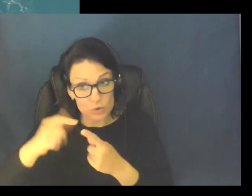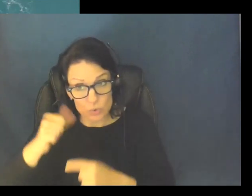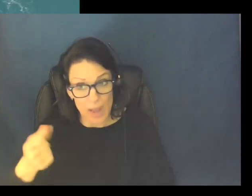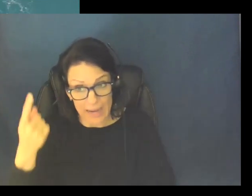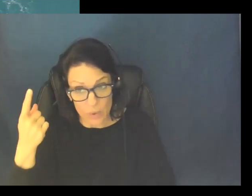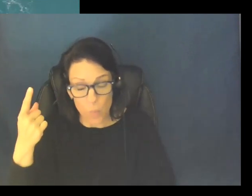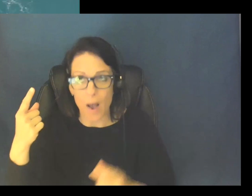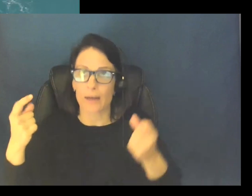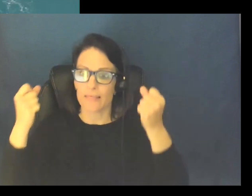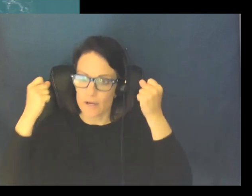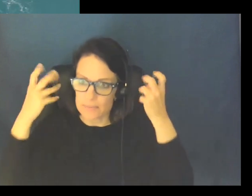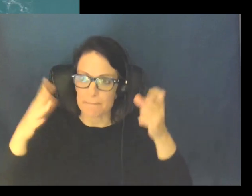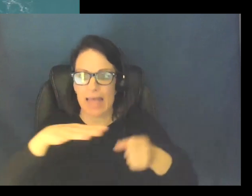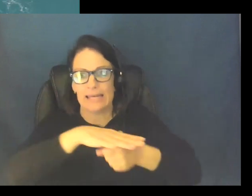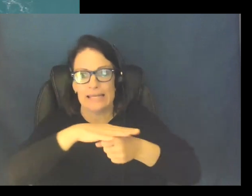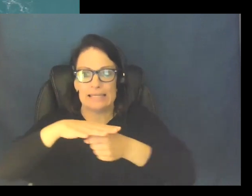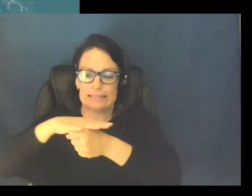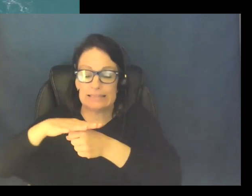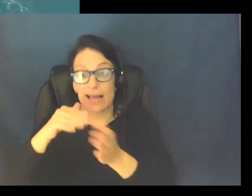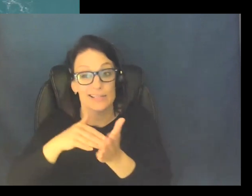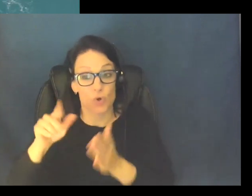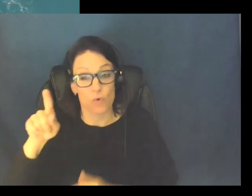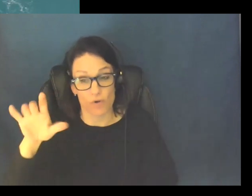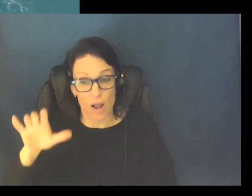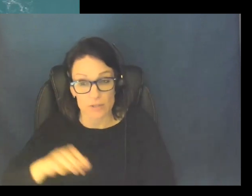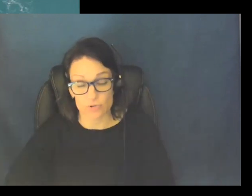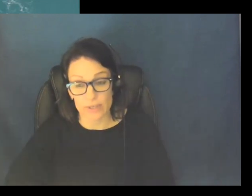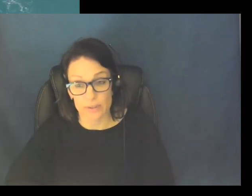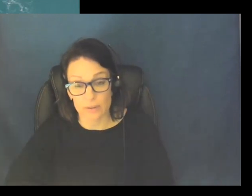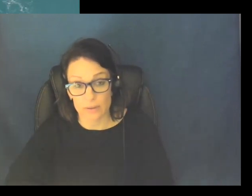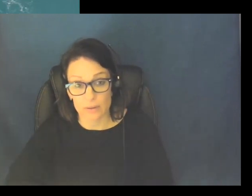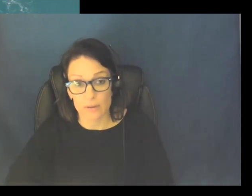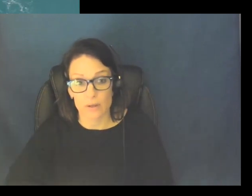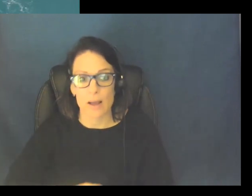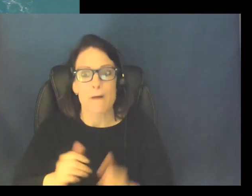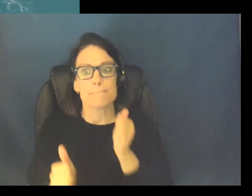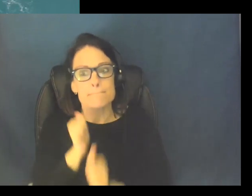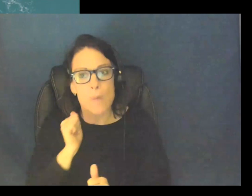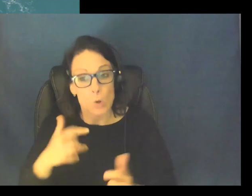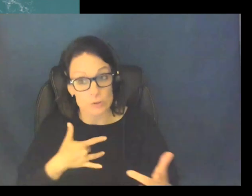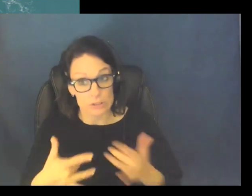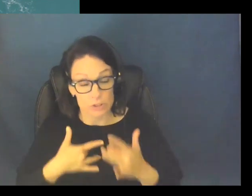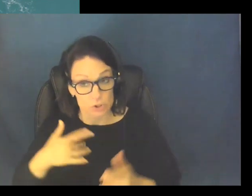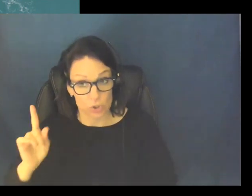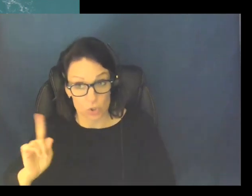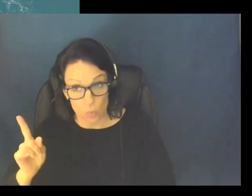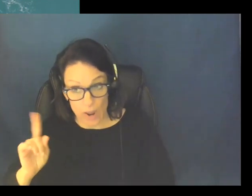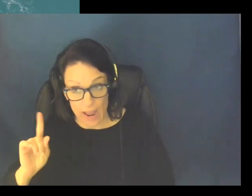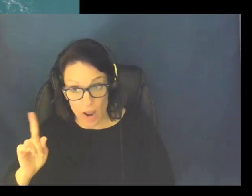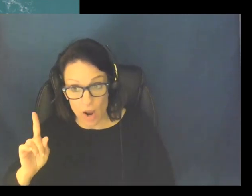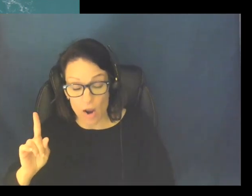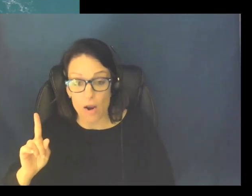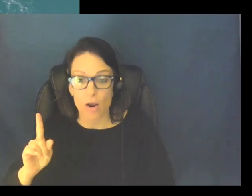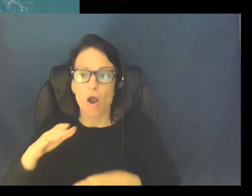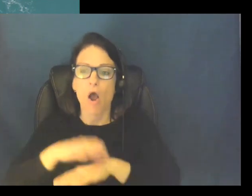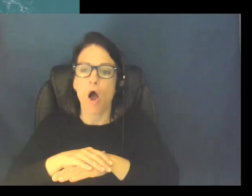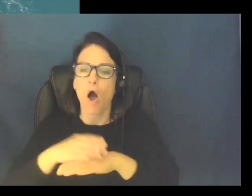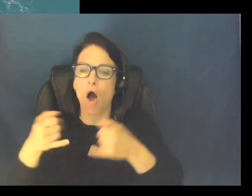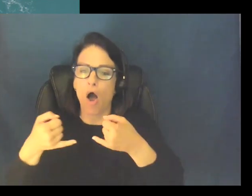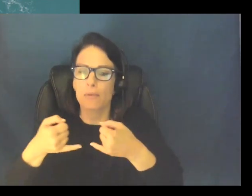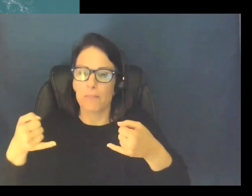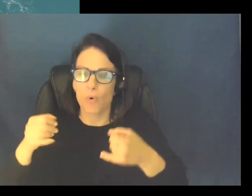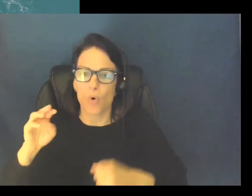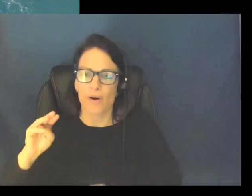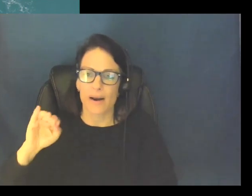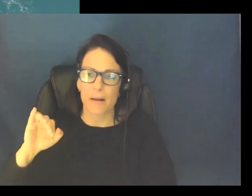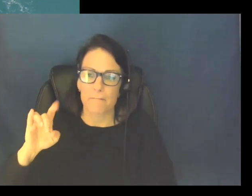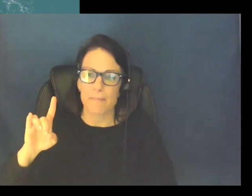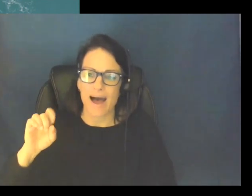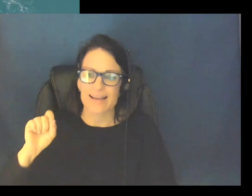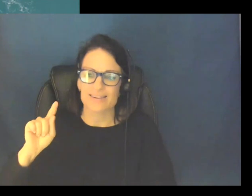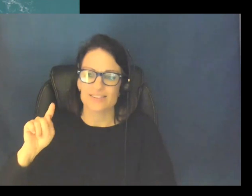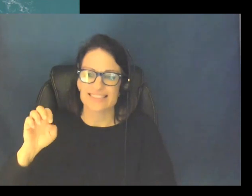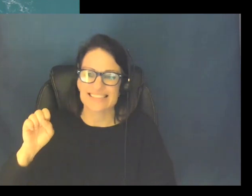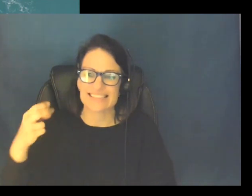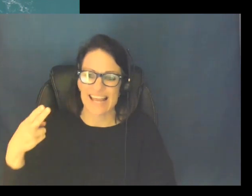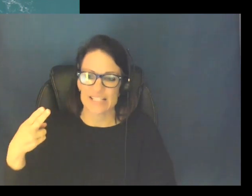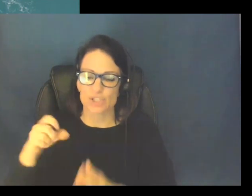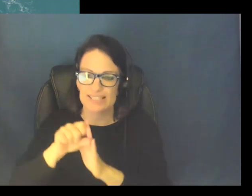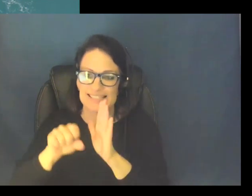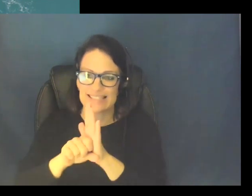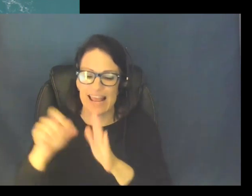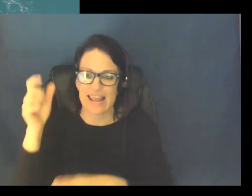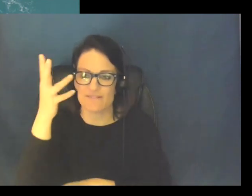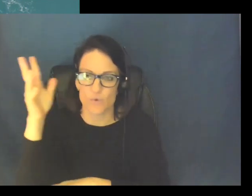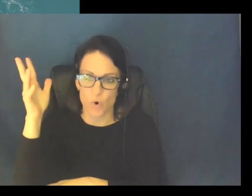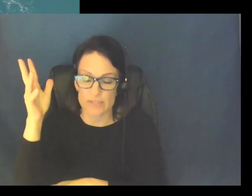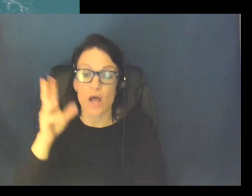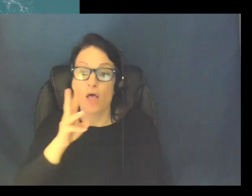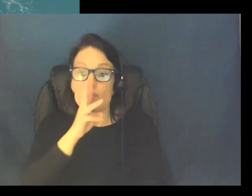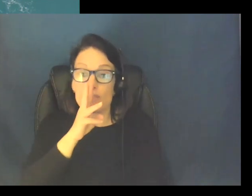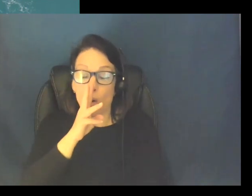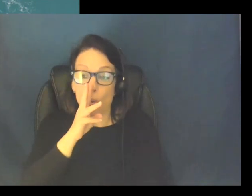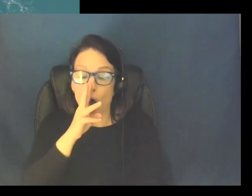Restoration and rehabilitation, once they are removed, encouraging, ah, the support of native habitats once they have -- the invasive species have been removed, uhm, it might involve planting those native species and managing the soil health to monitor the recovery of the ecosystem. And obviously public awareness and education is important. And making sure that there is that outreach and taking these steps Massachusetts can preserve its biodiversity